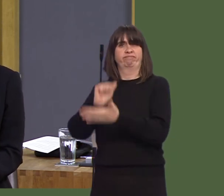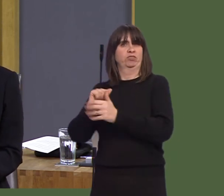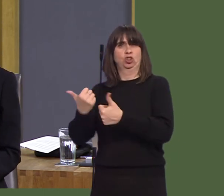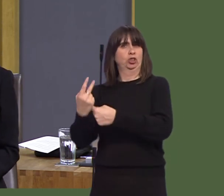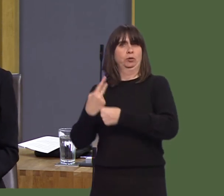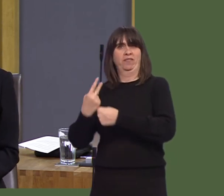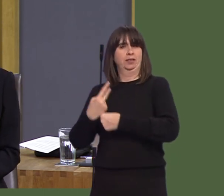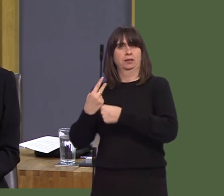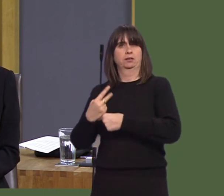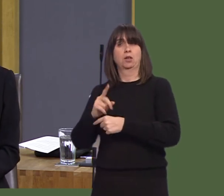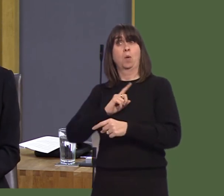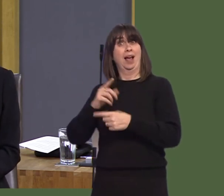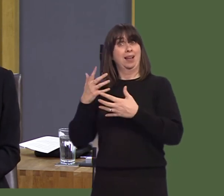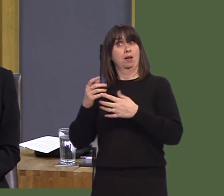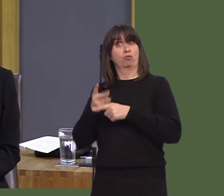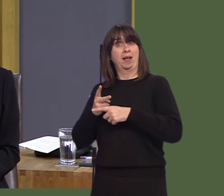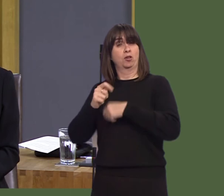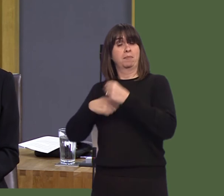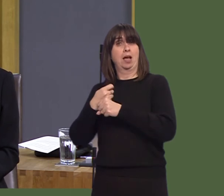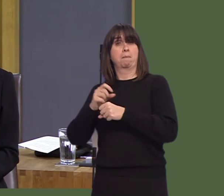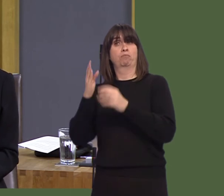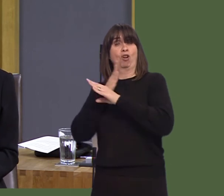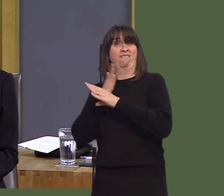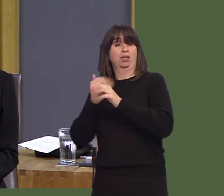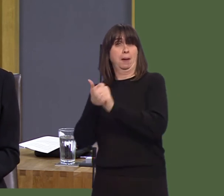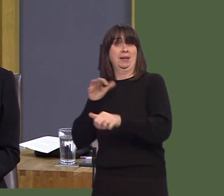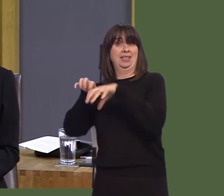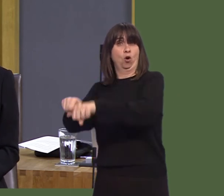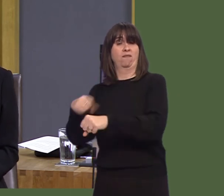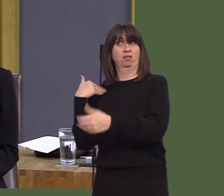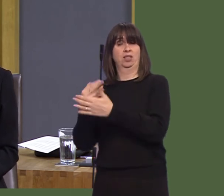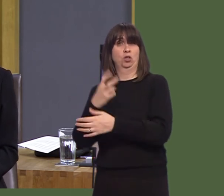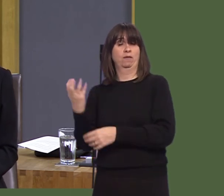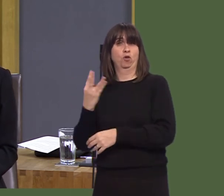BCUHB to ensure that services and patients are not adversely affected by the need to